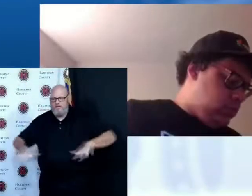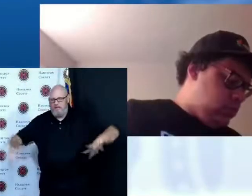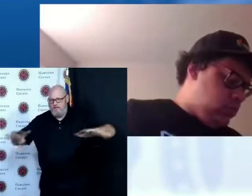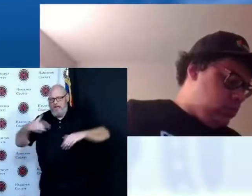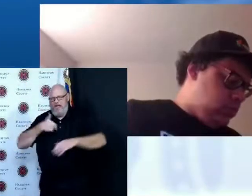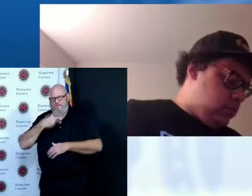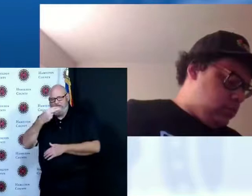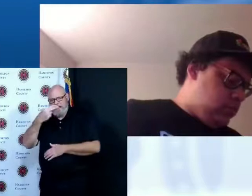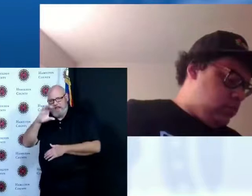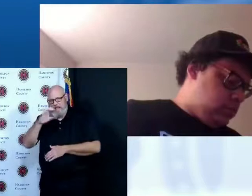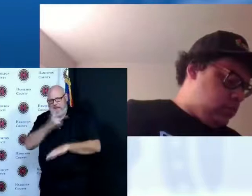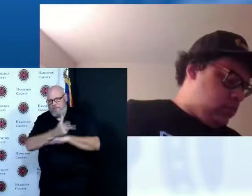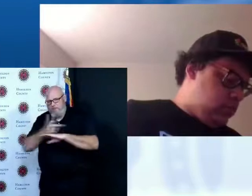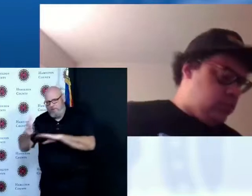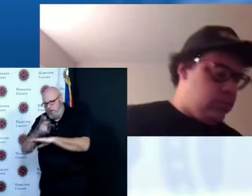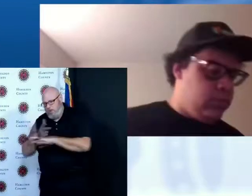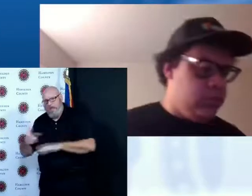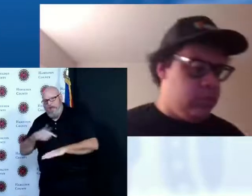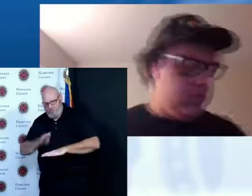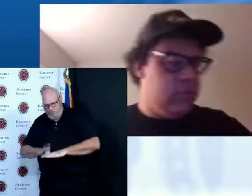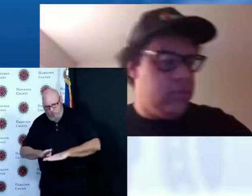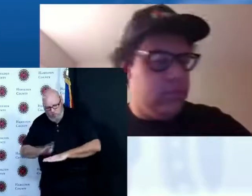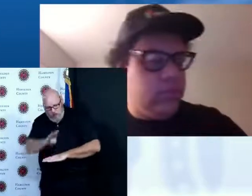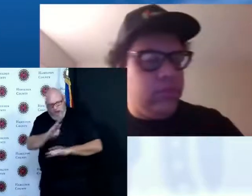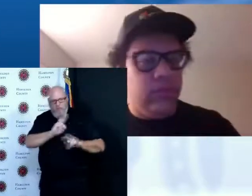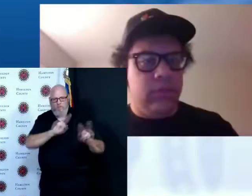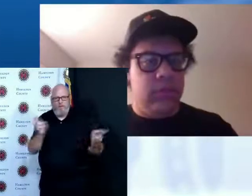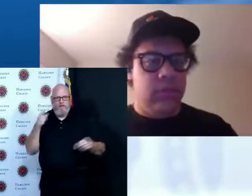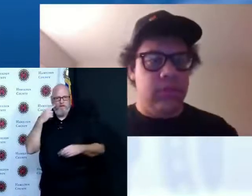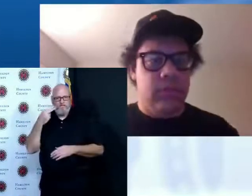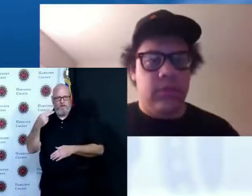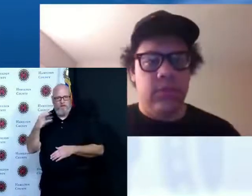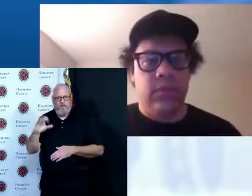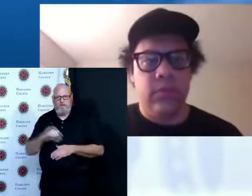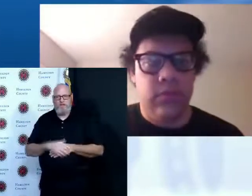so that if you're in a wheelchair it's easy to get in it's a very clean and nice location